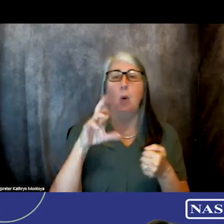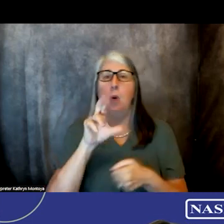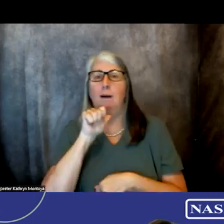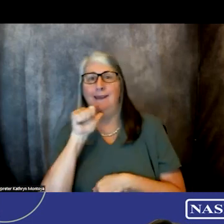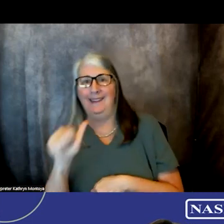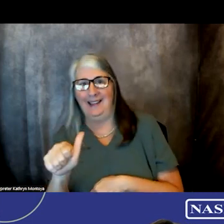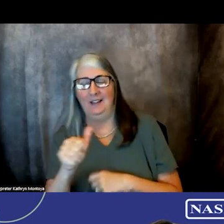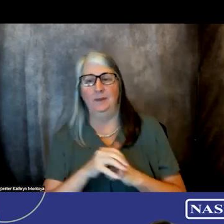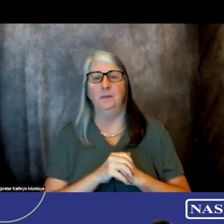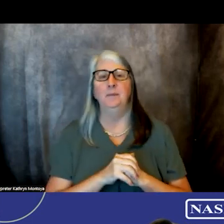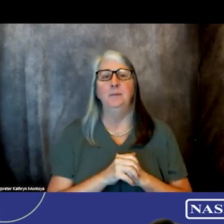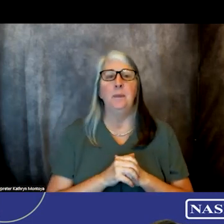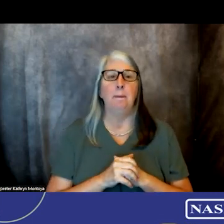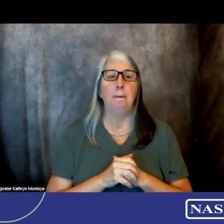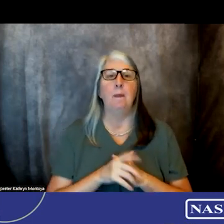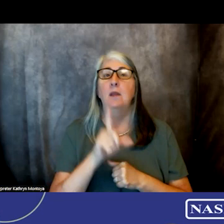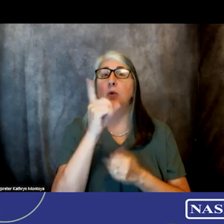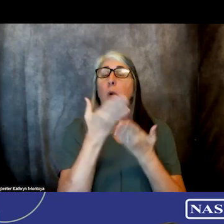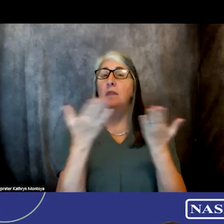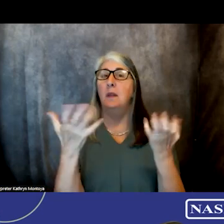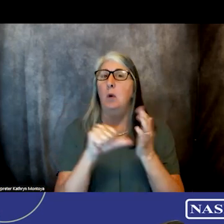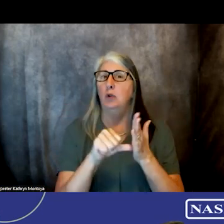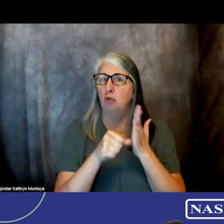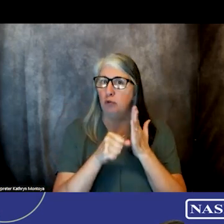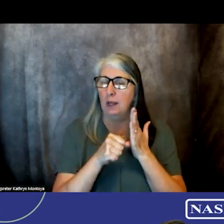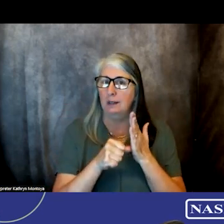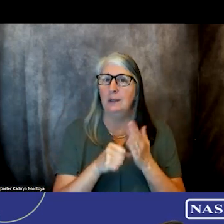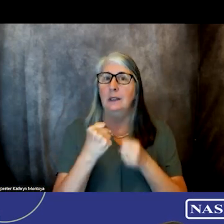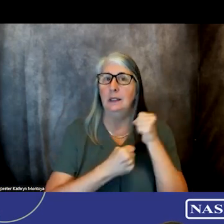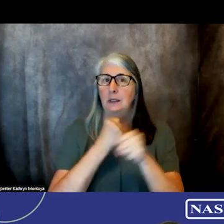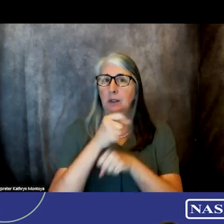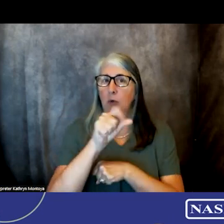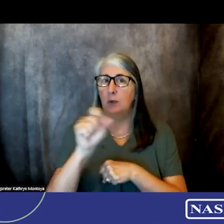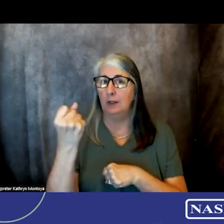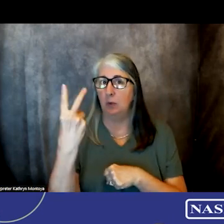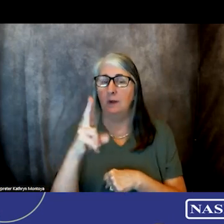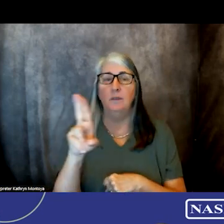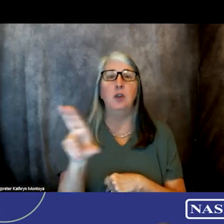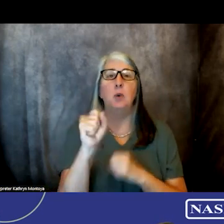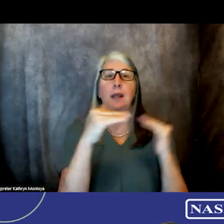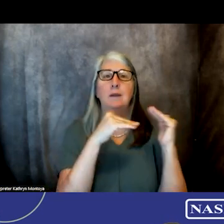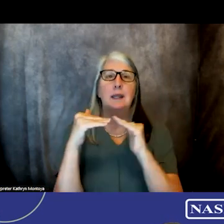WANTED TO HIGHLIGHT HERE WAS IN 2012 THE U.S. ALL OPPORTUNITY COMMISSIONS